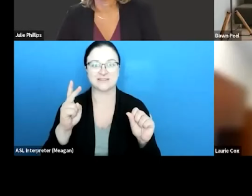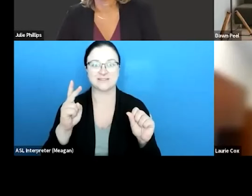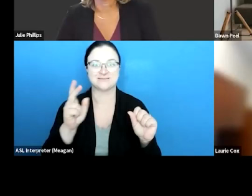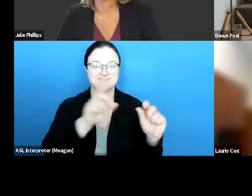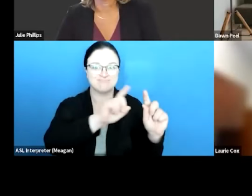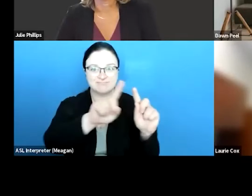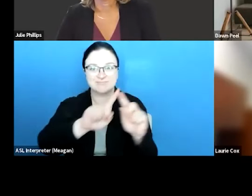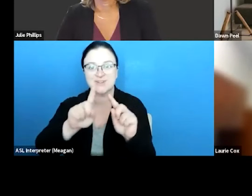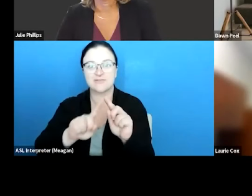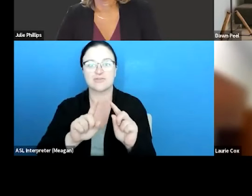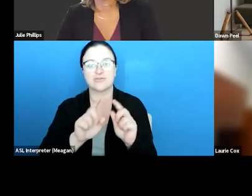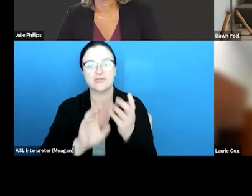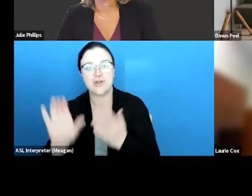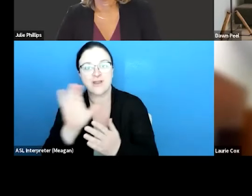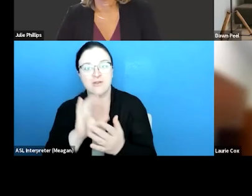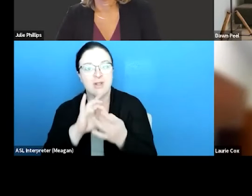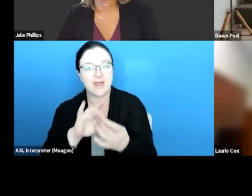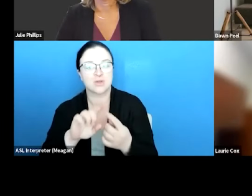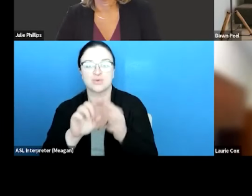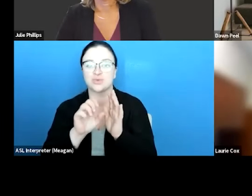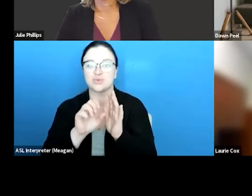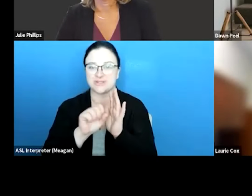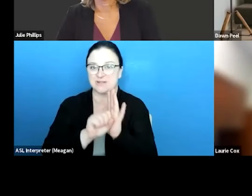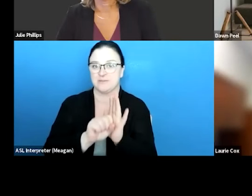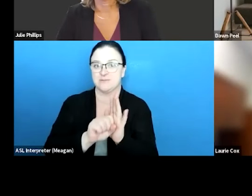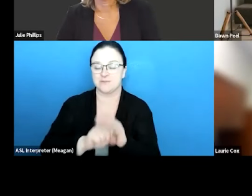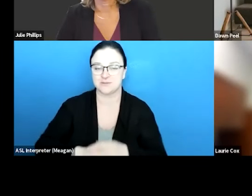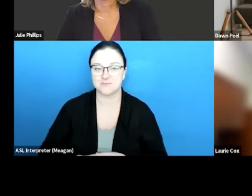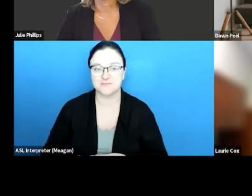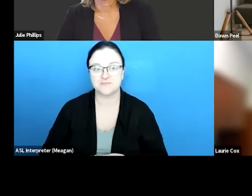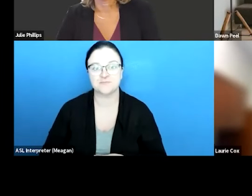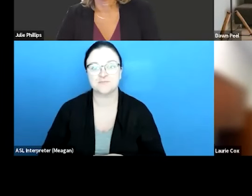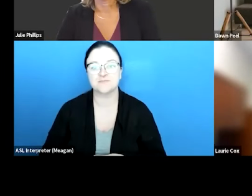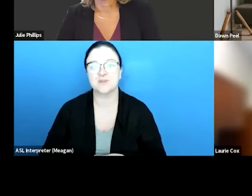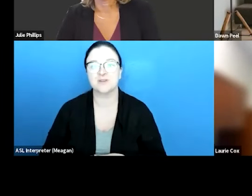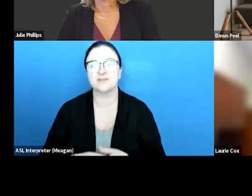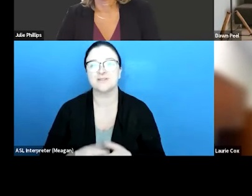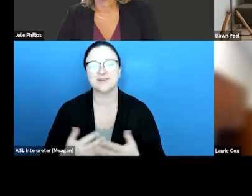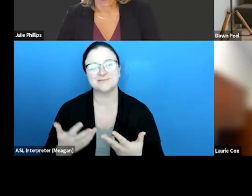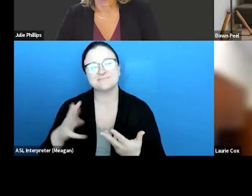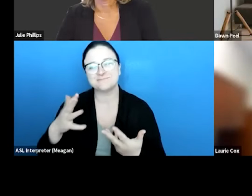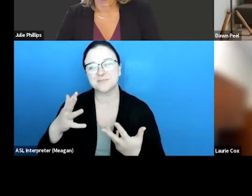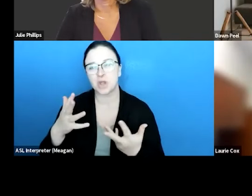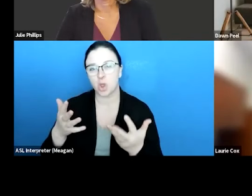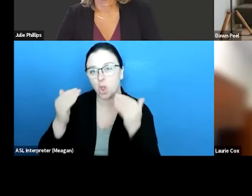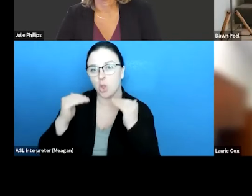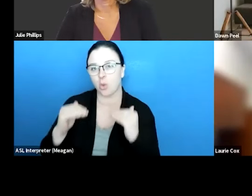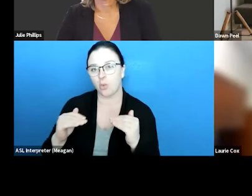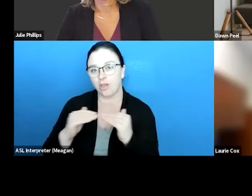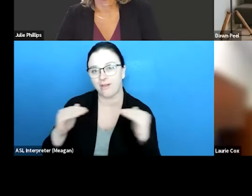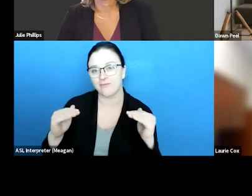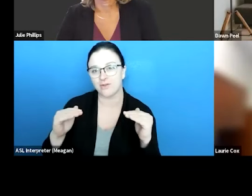criteria related to symptoms, they're somewhat at a lower level than you would see